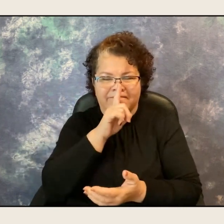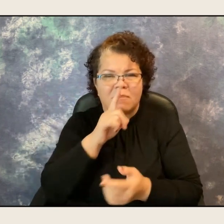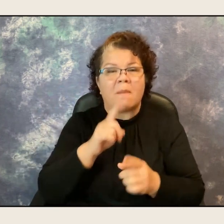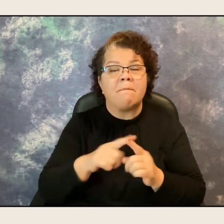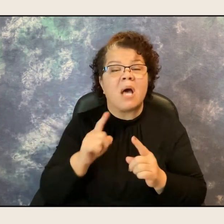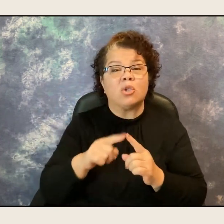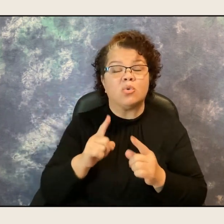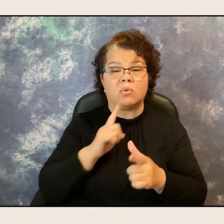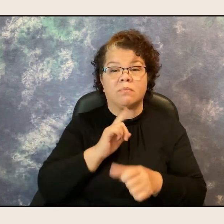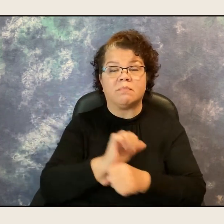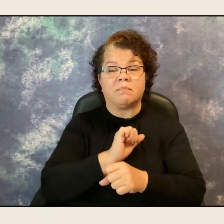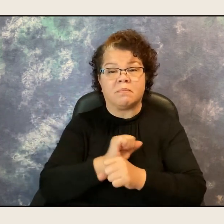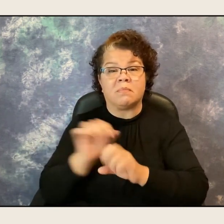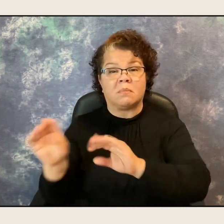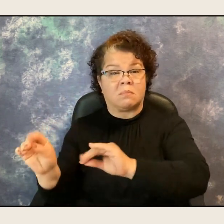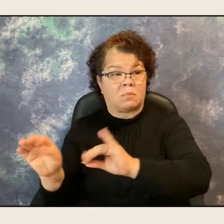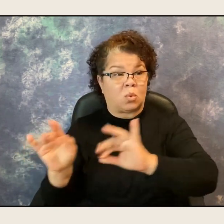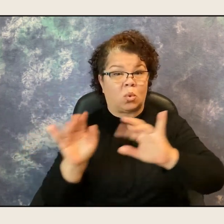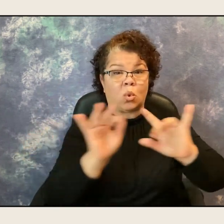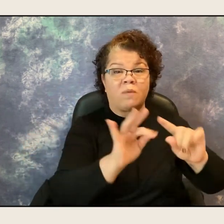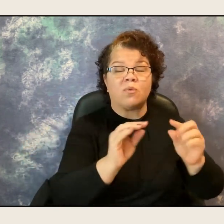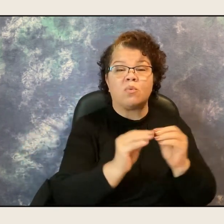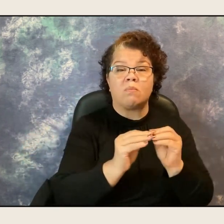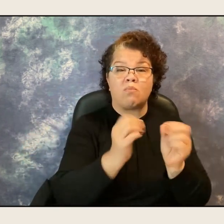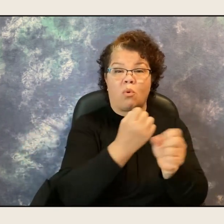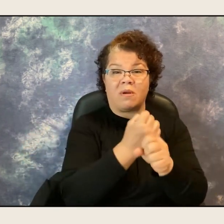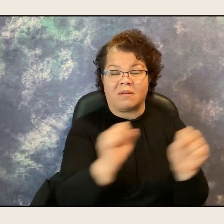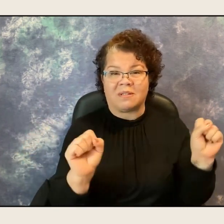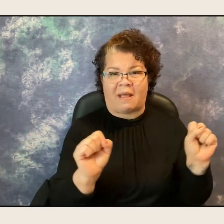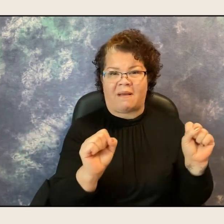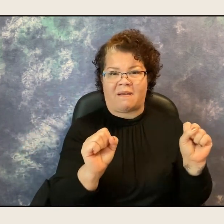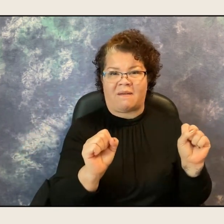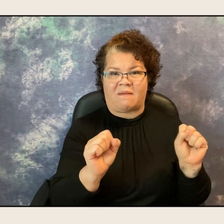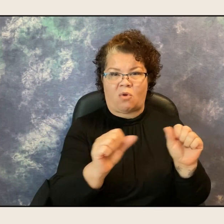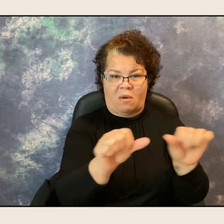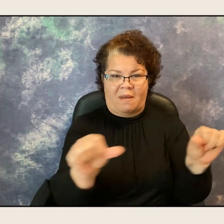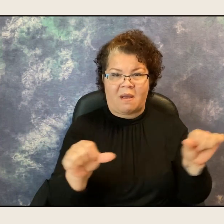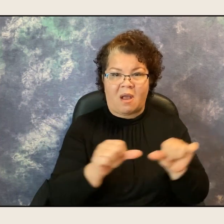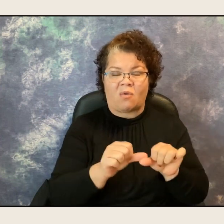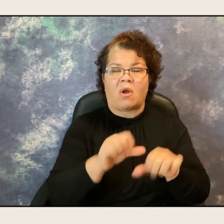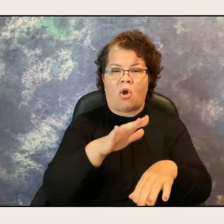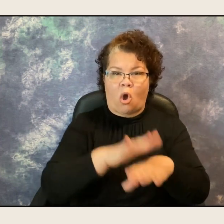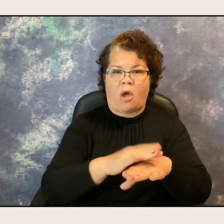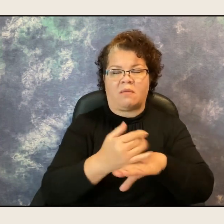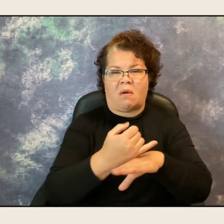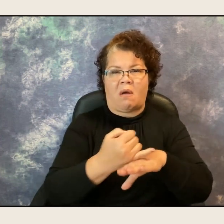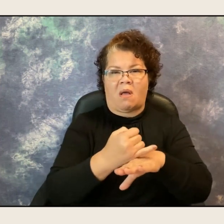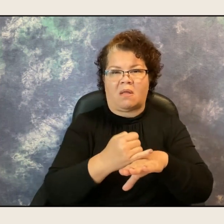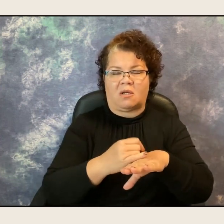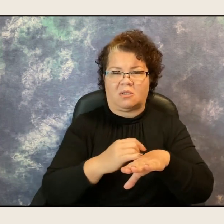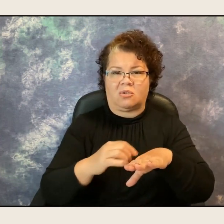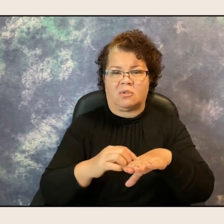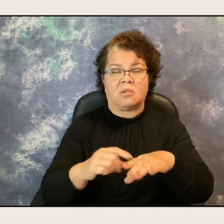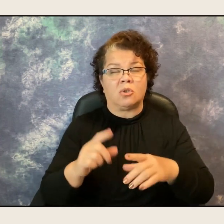like into a safer realm on the island. And so managed retreat when I was reading about it